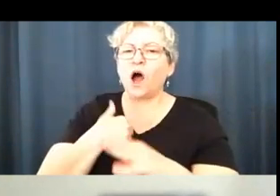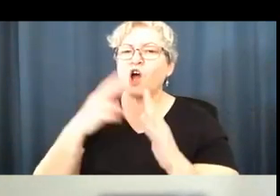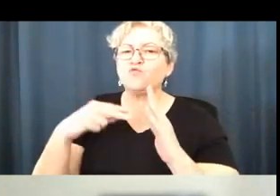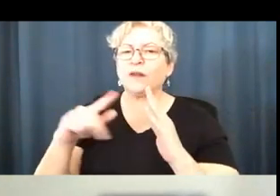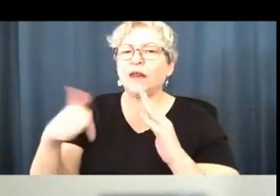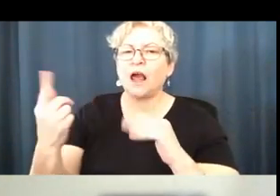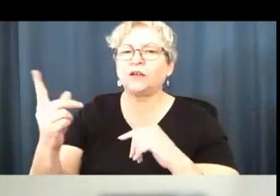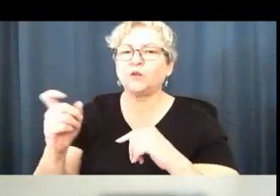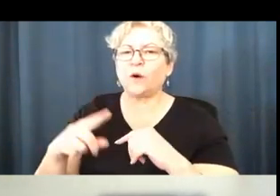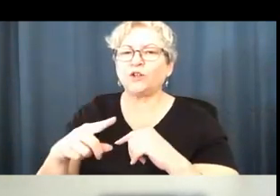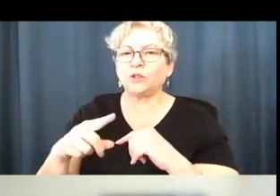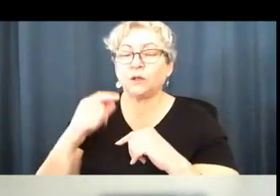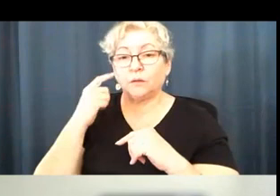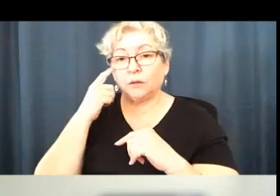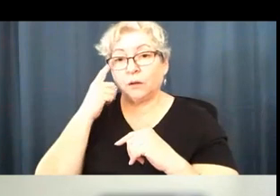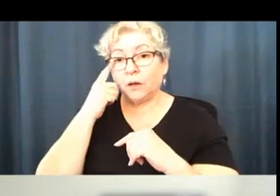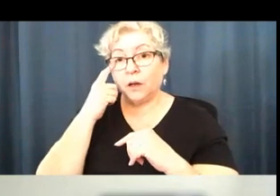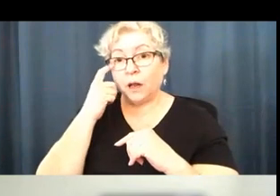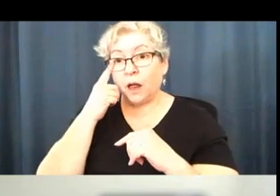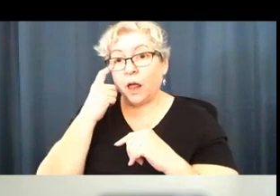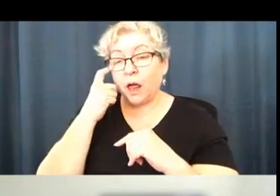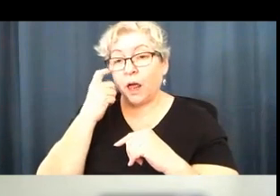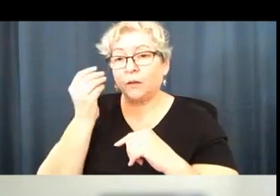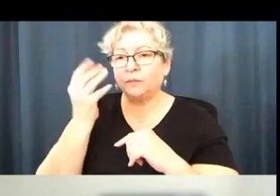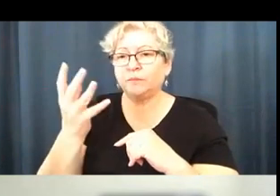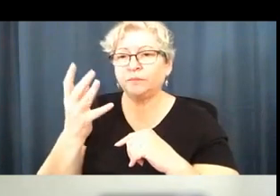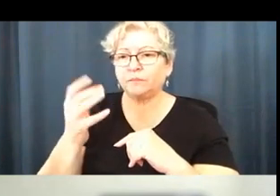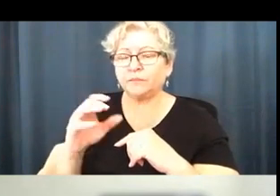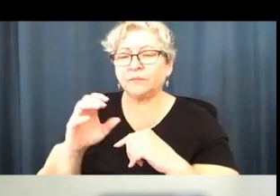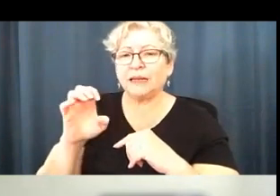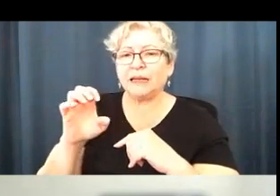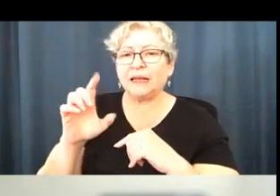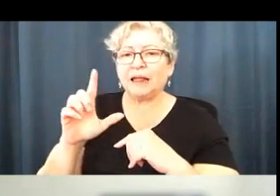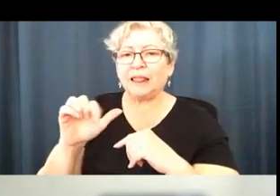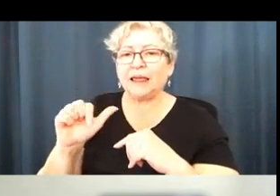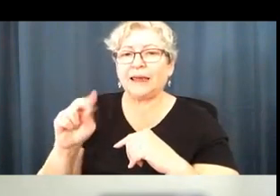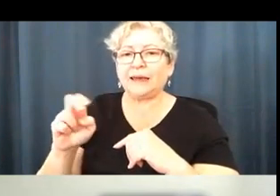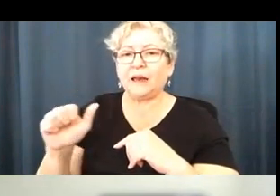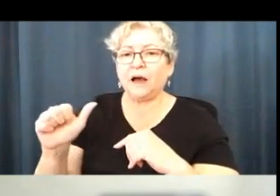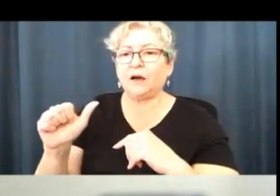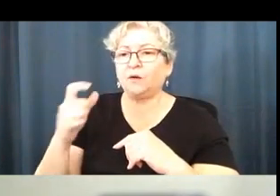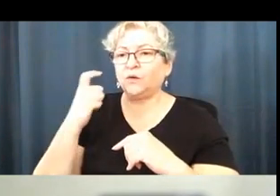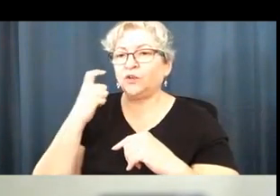And just to know Elena who asked the previous question that I stated said thank you. And so it looks like you got to the point.